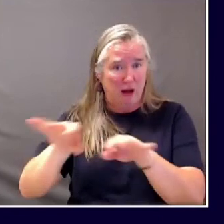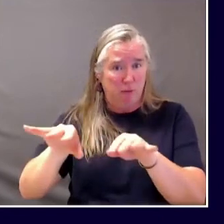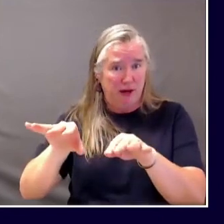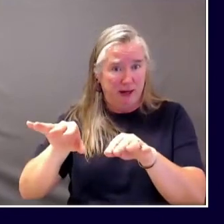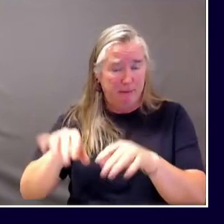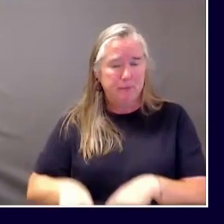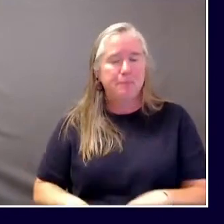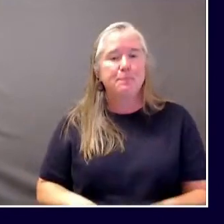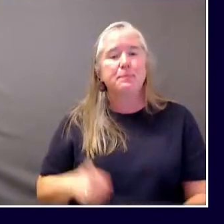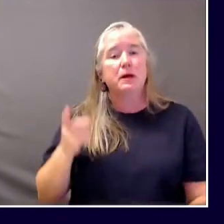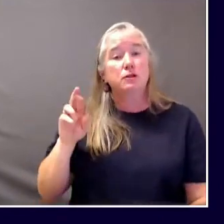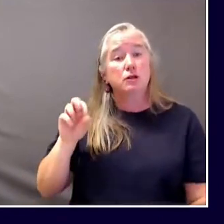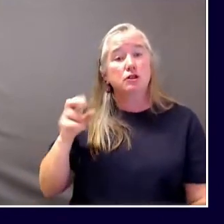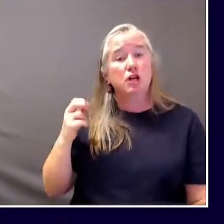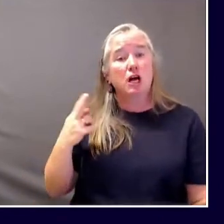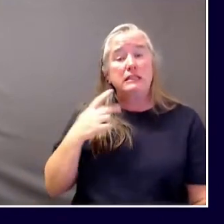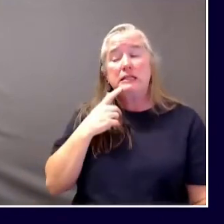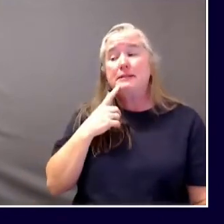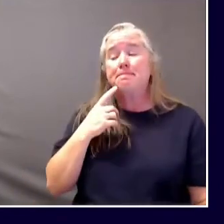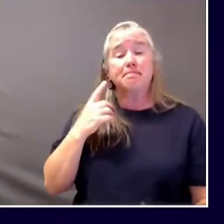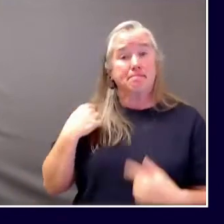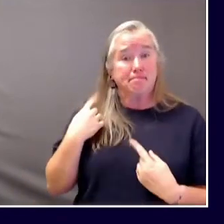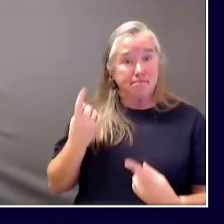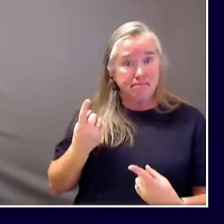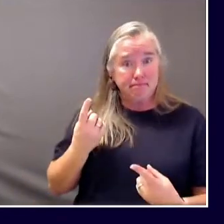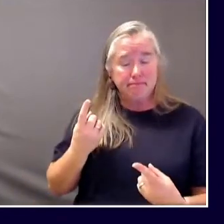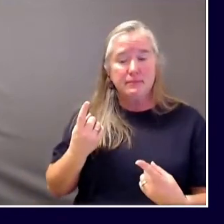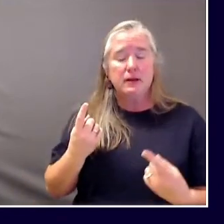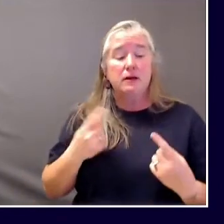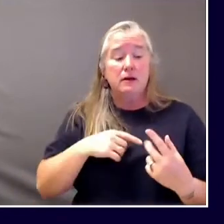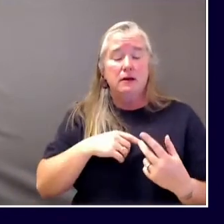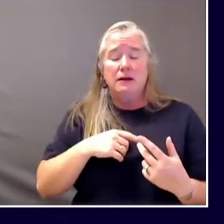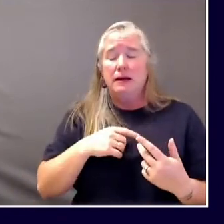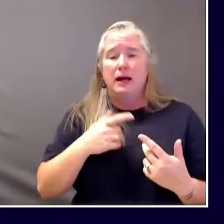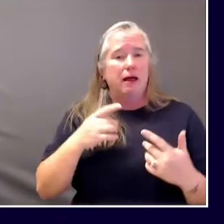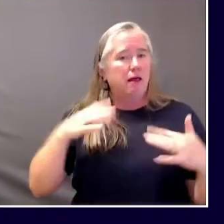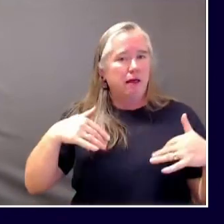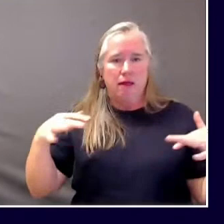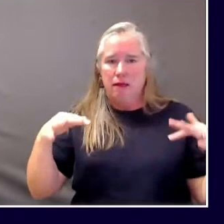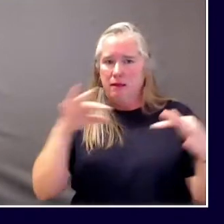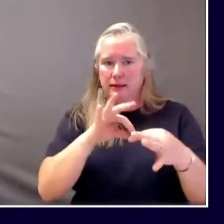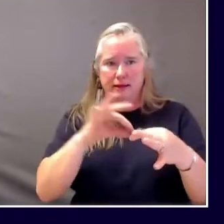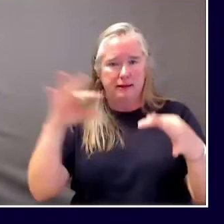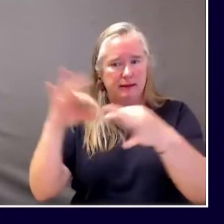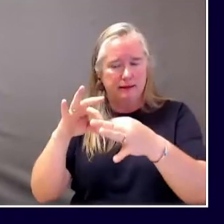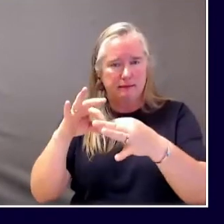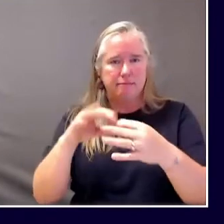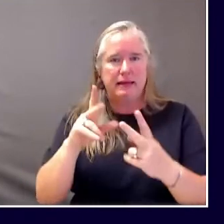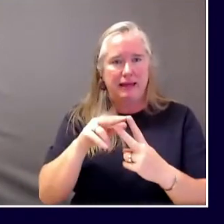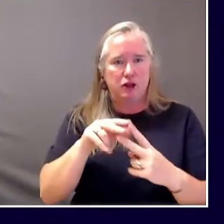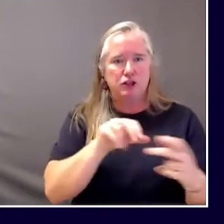have we have not identified a linkage between the cases either